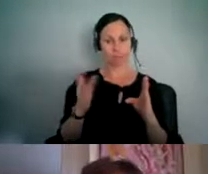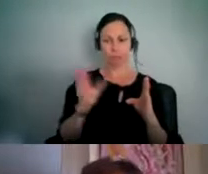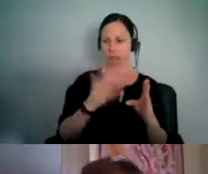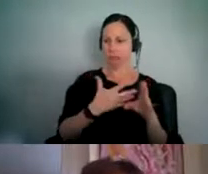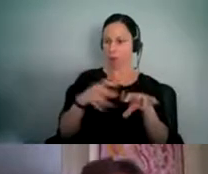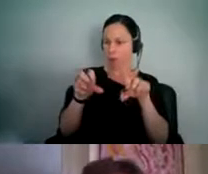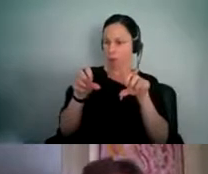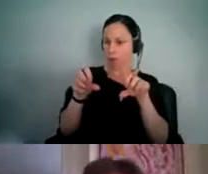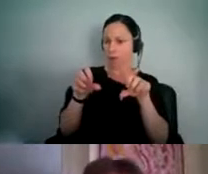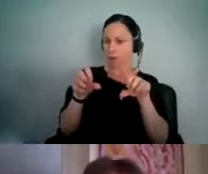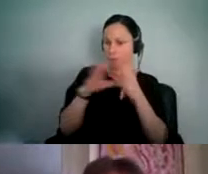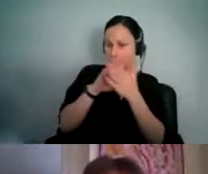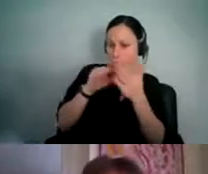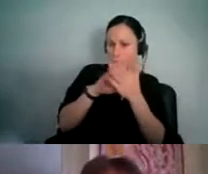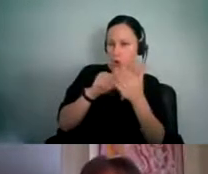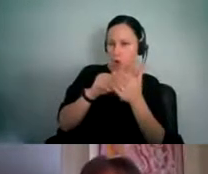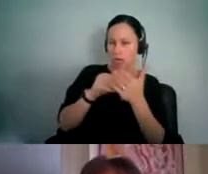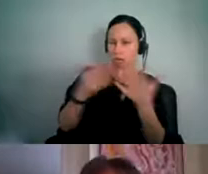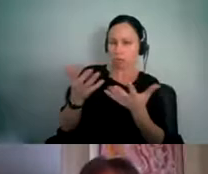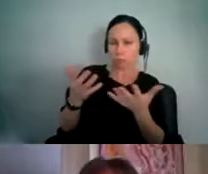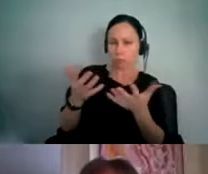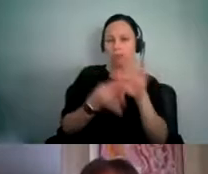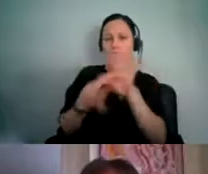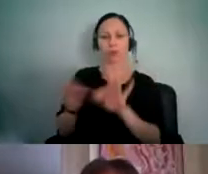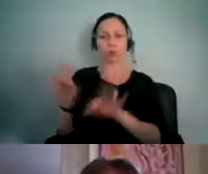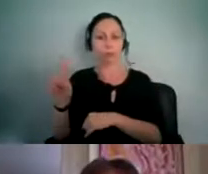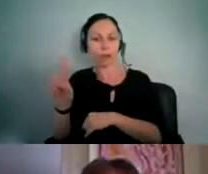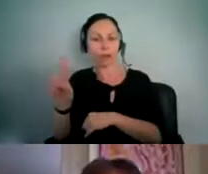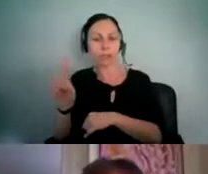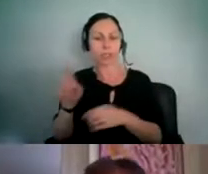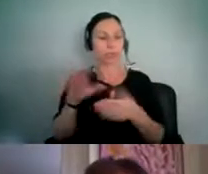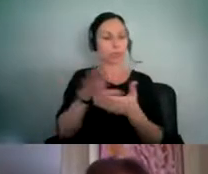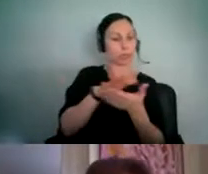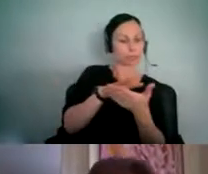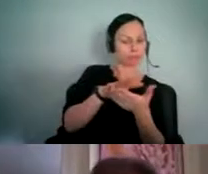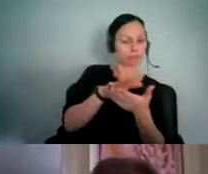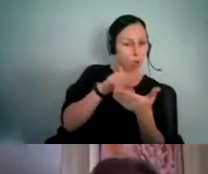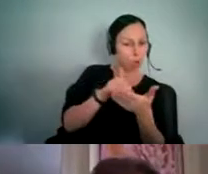from the artist in terms of democracy, in terms of diplomacy.